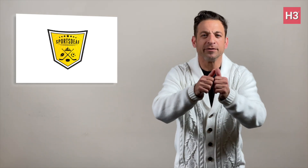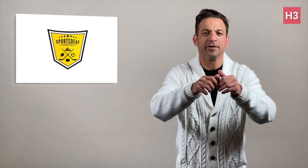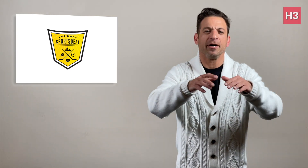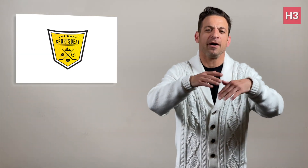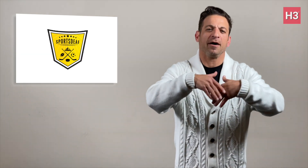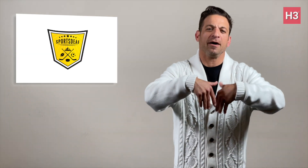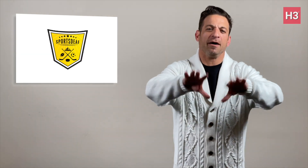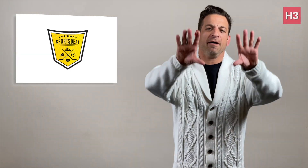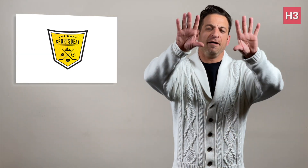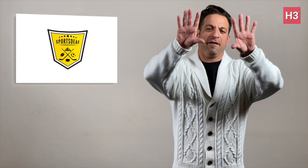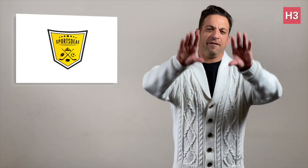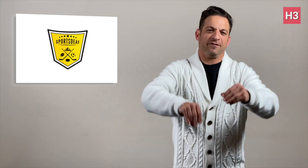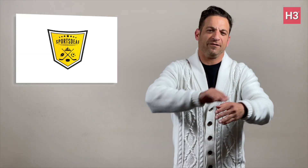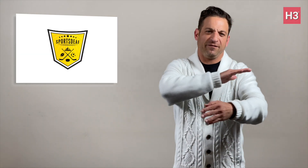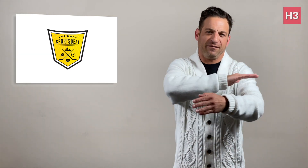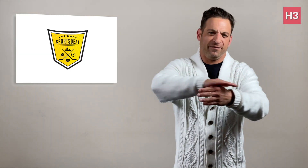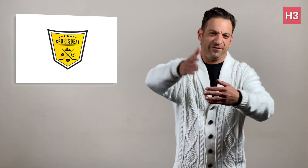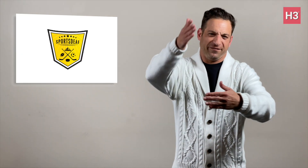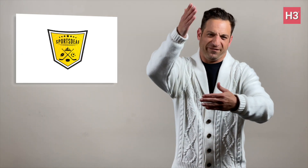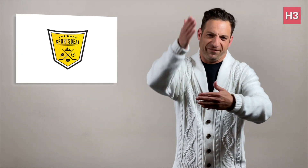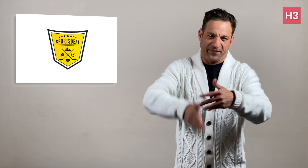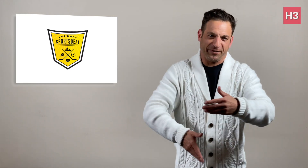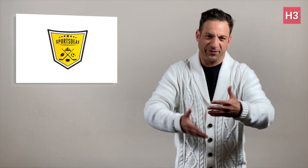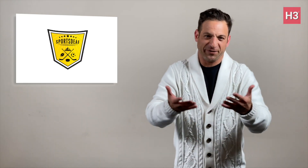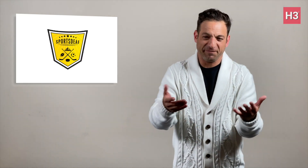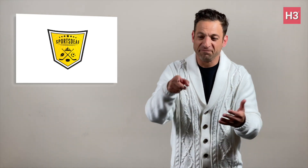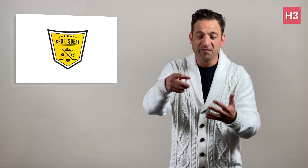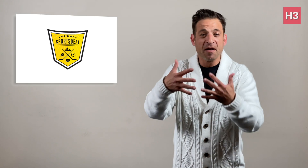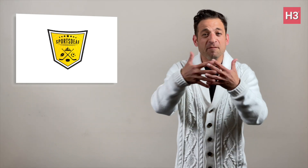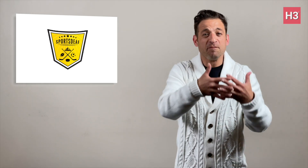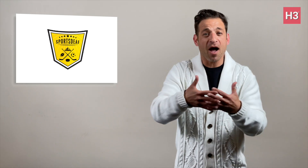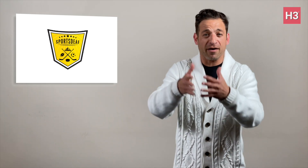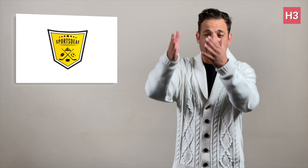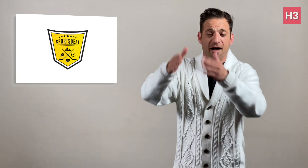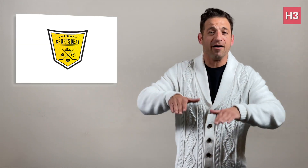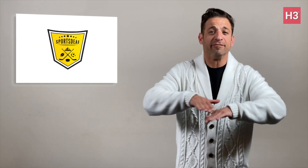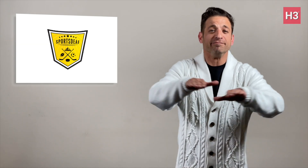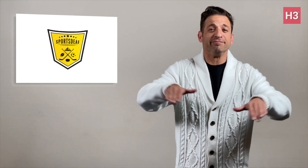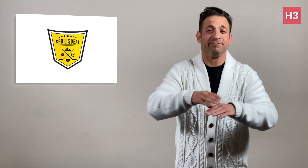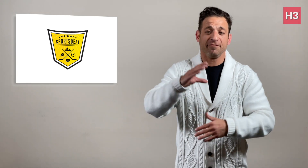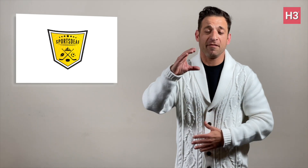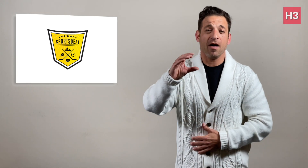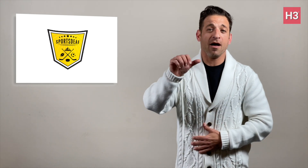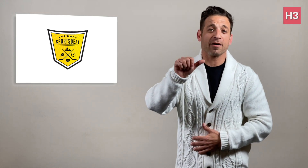and the Gold sweep by USA swimmer Carli Cronk